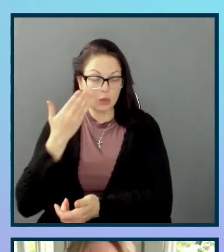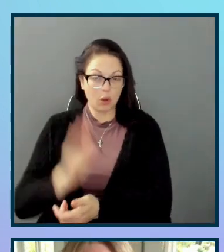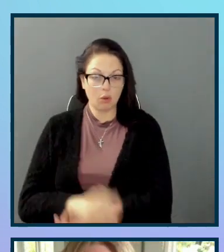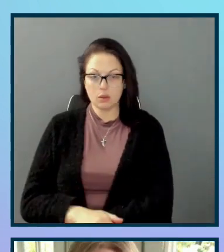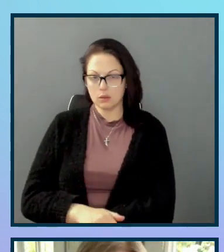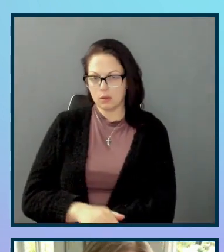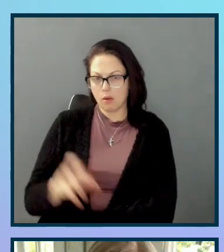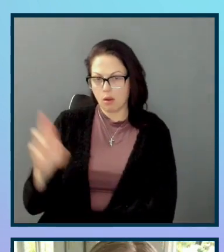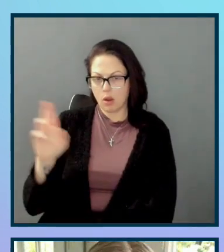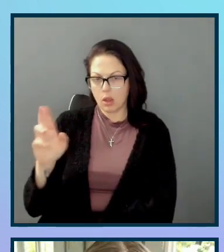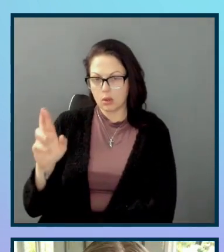On the right, it's actually a pizza.